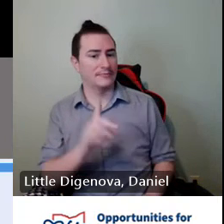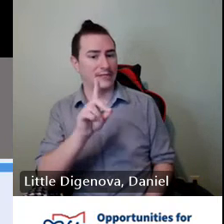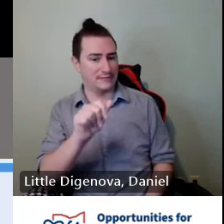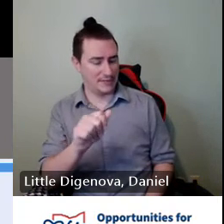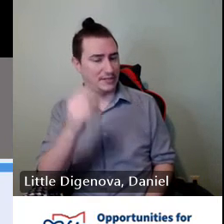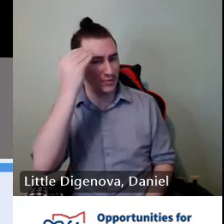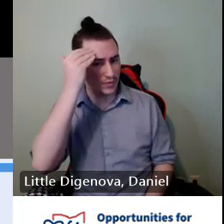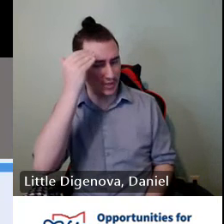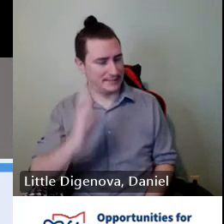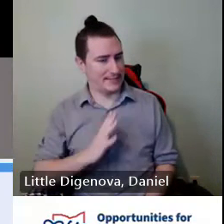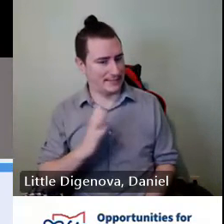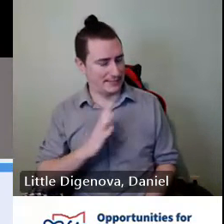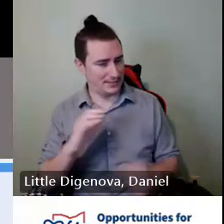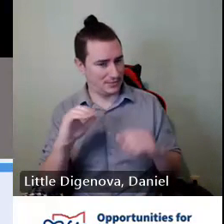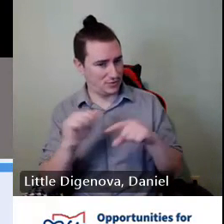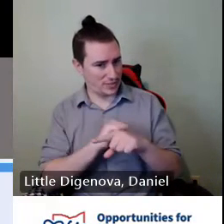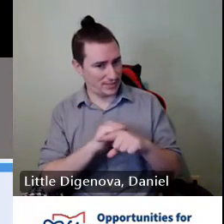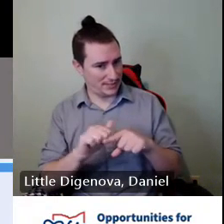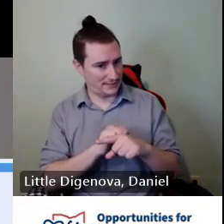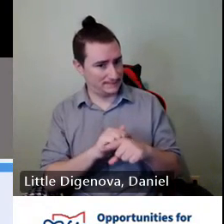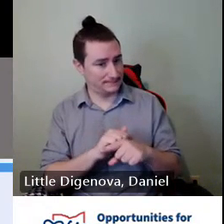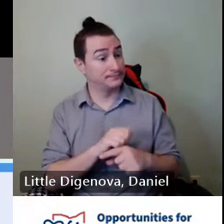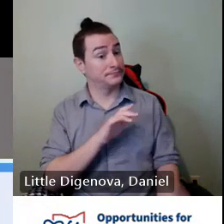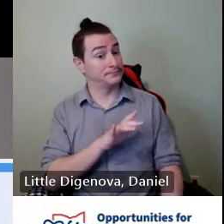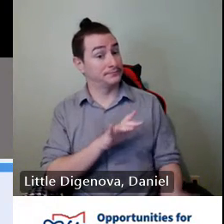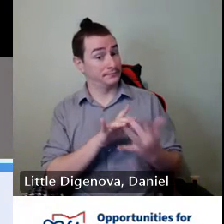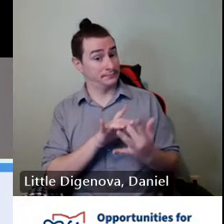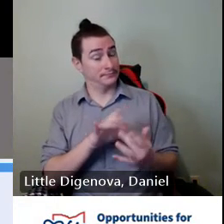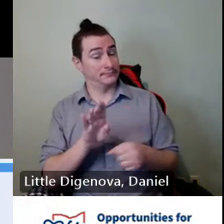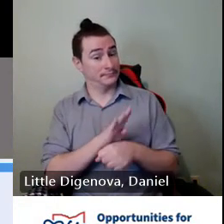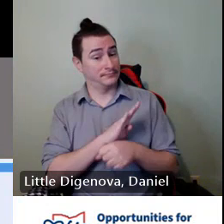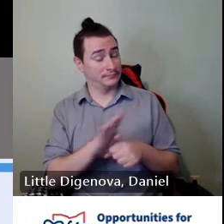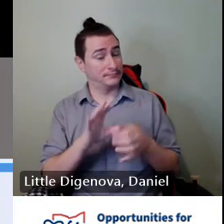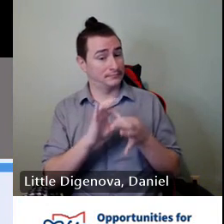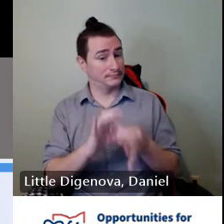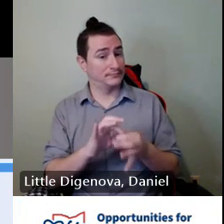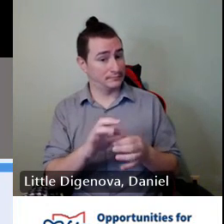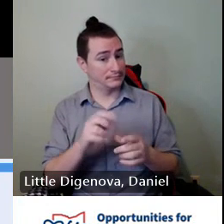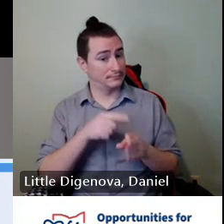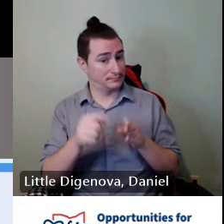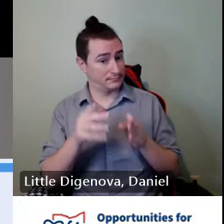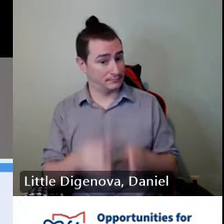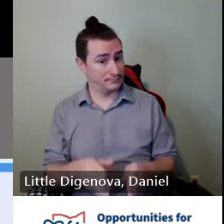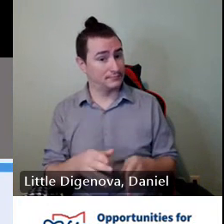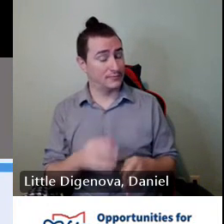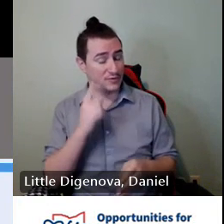Employers can certainly contact the Business Relations Specialist in their region for more information, or visit the